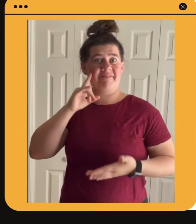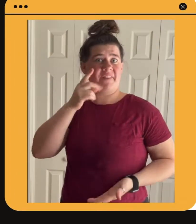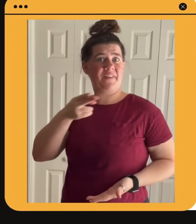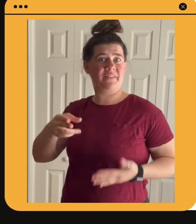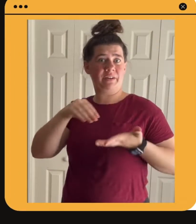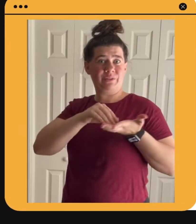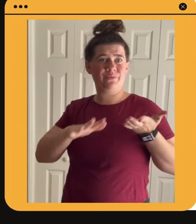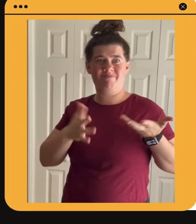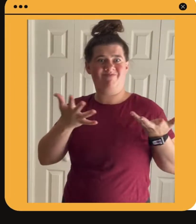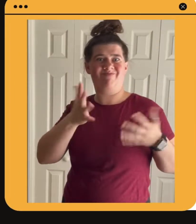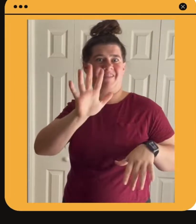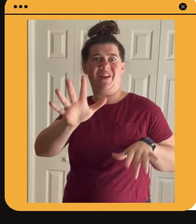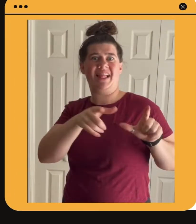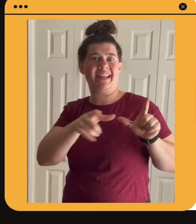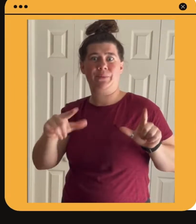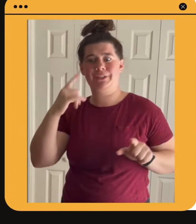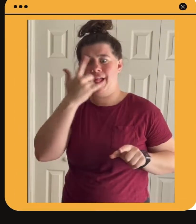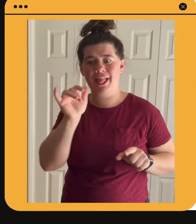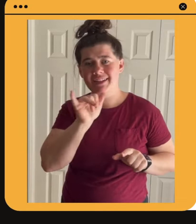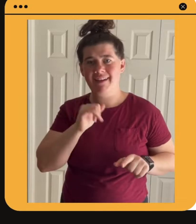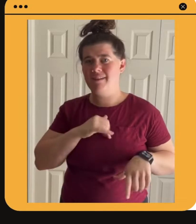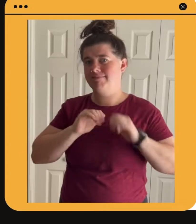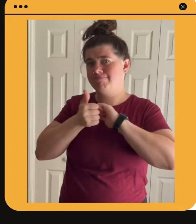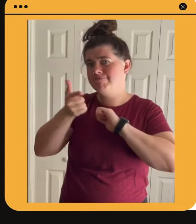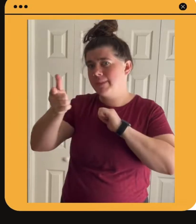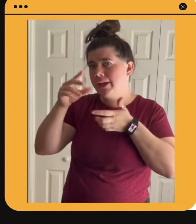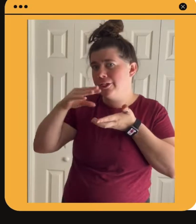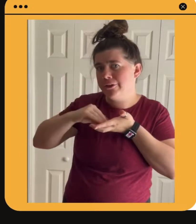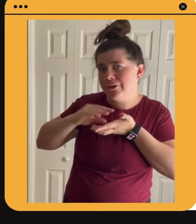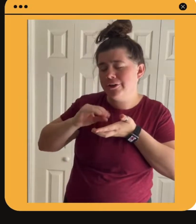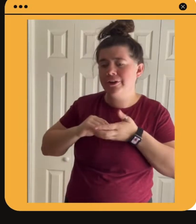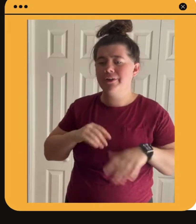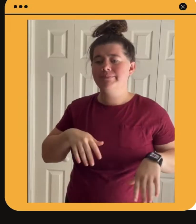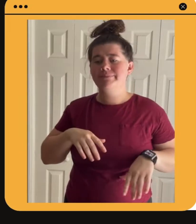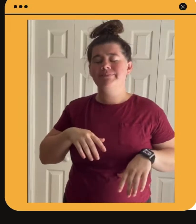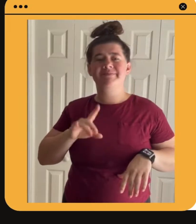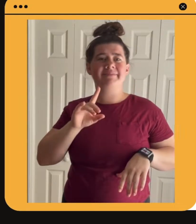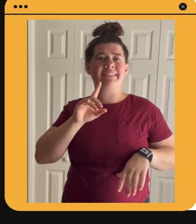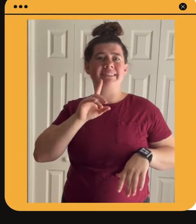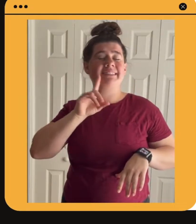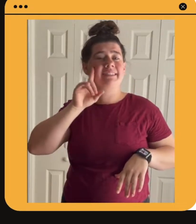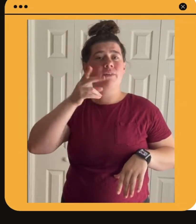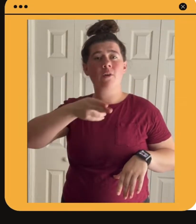And if you're curious, how you're deaf and hard of hearing student learns, what is their language look like, how are they learning?